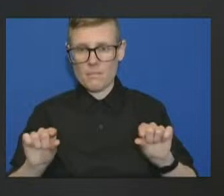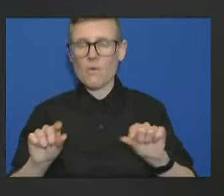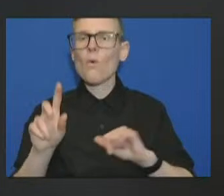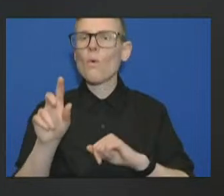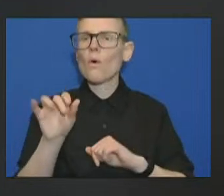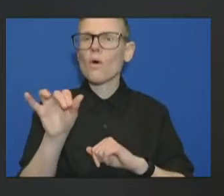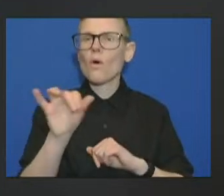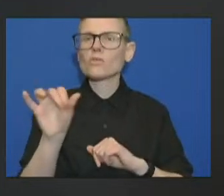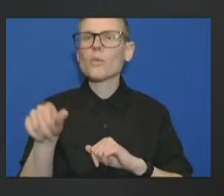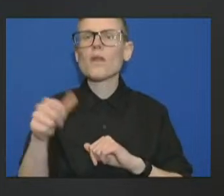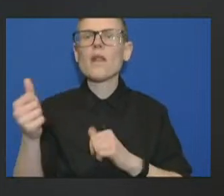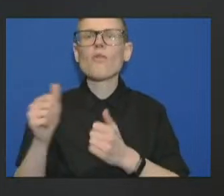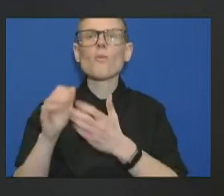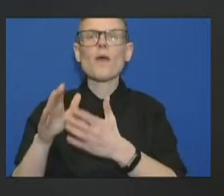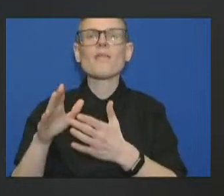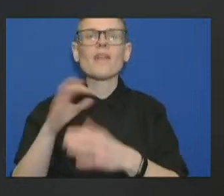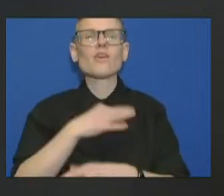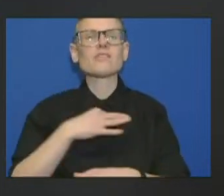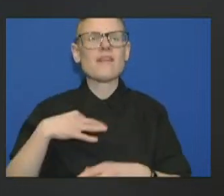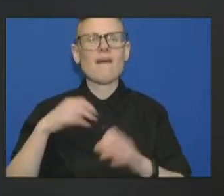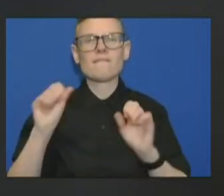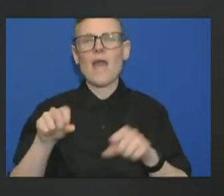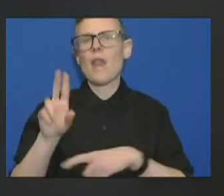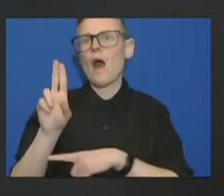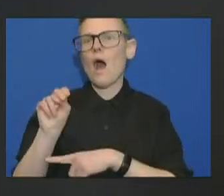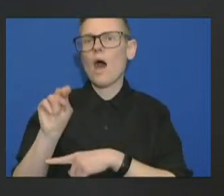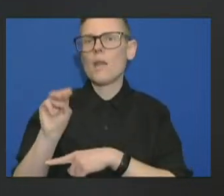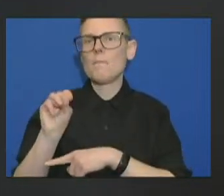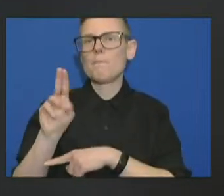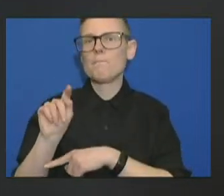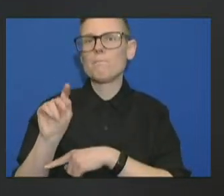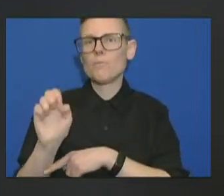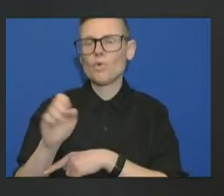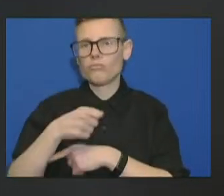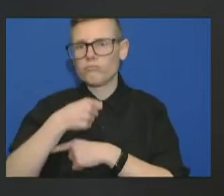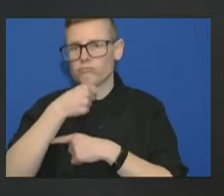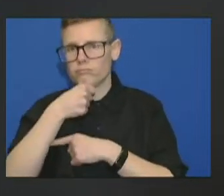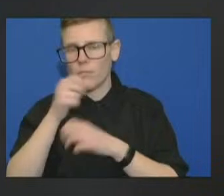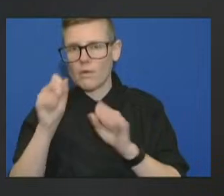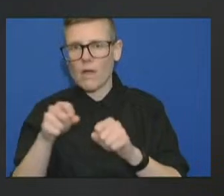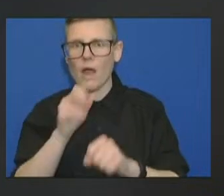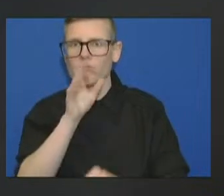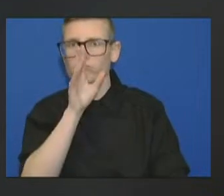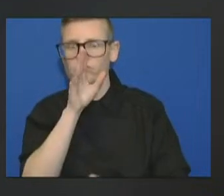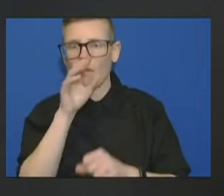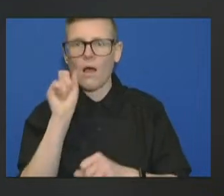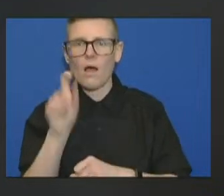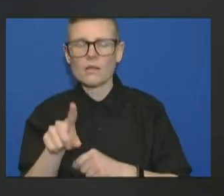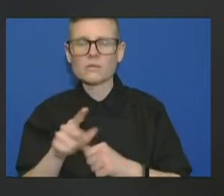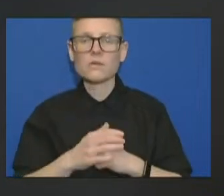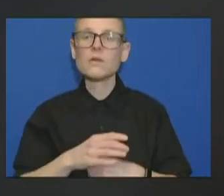session or space, or there's a